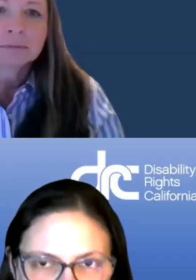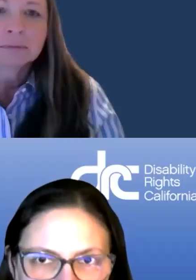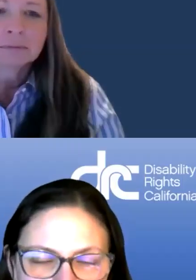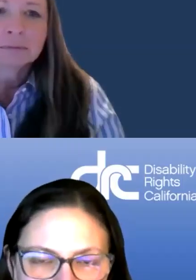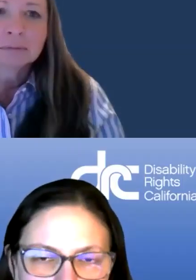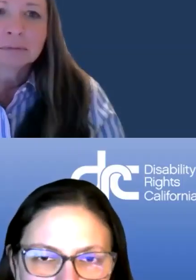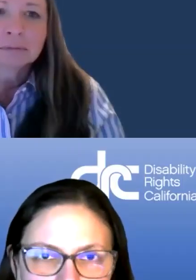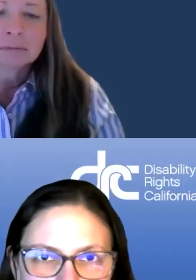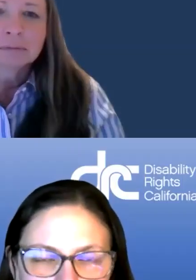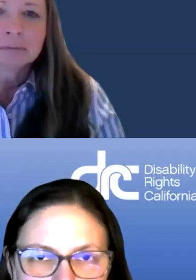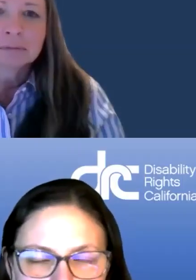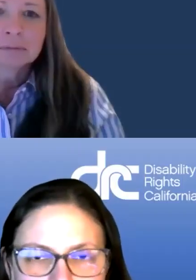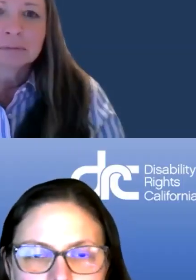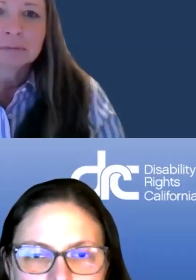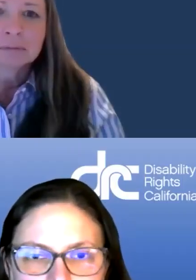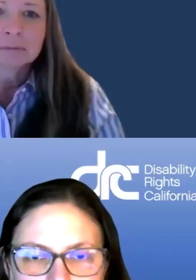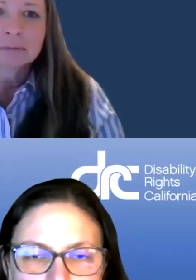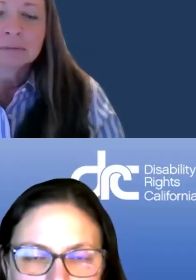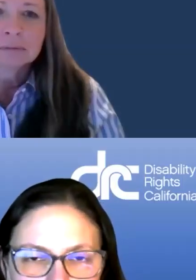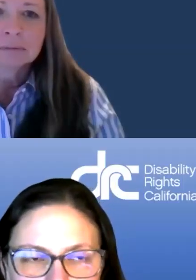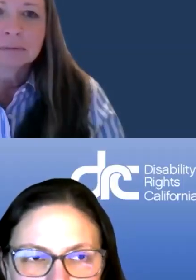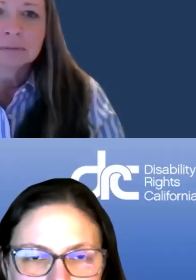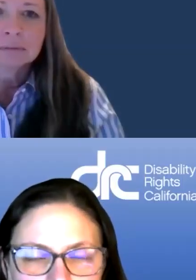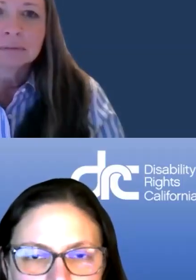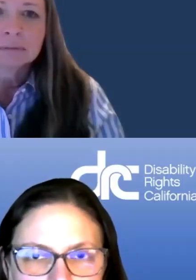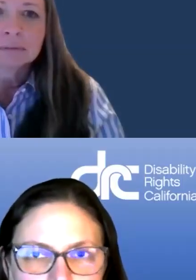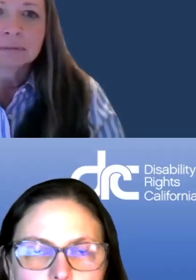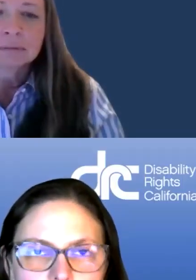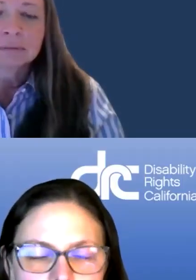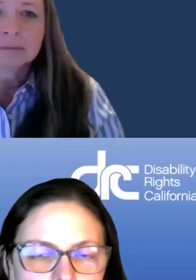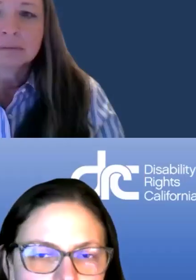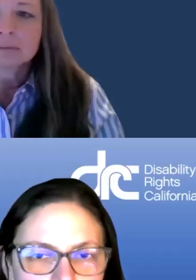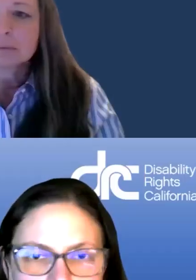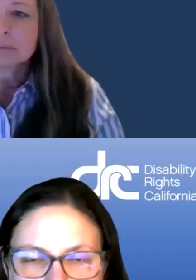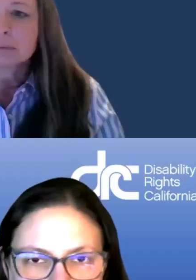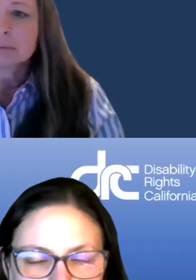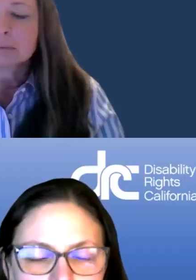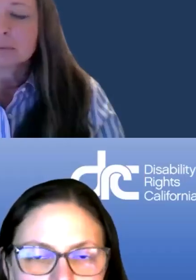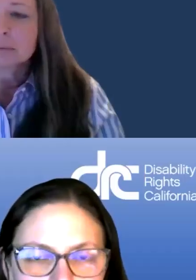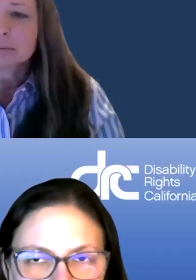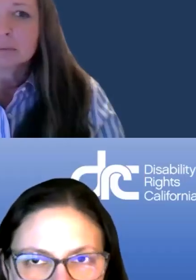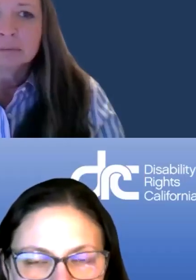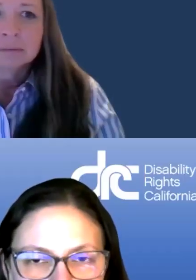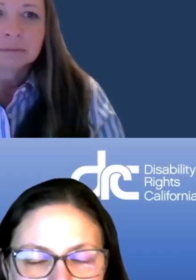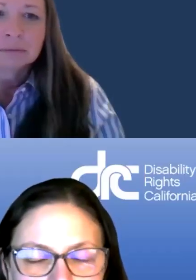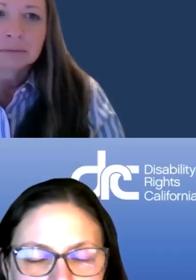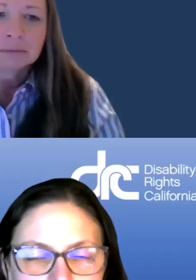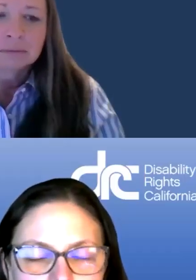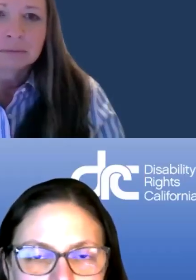which is a part of the federal government, did our review of the Department of Education Office for Civil Rights and,